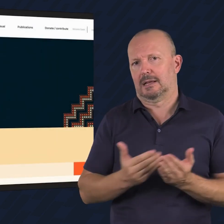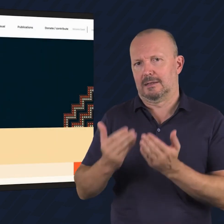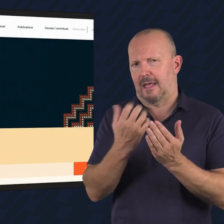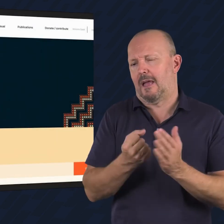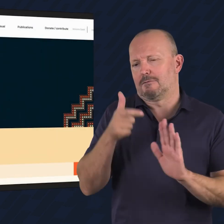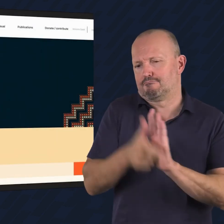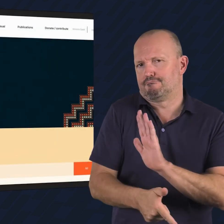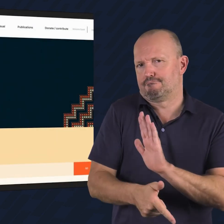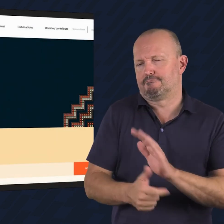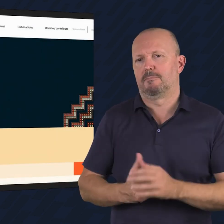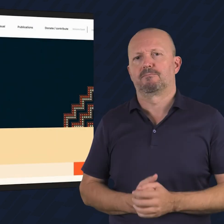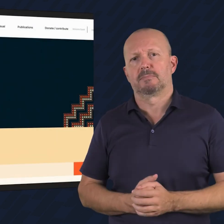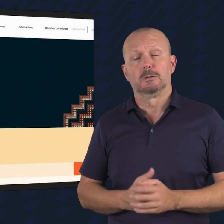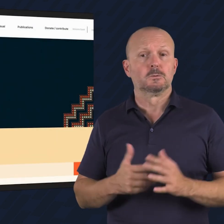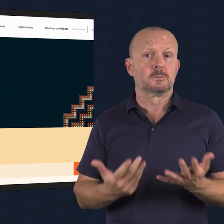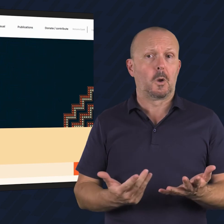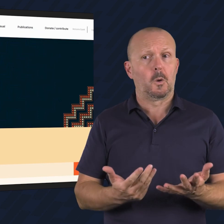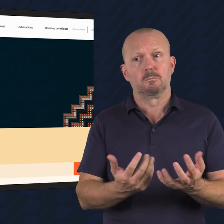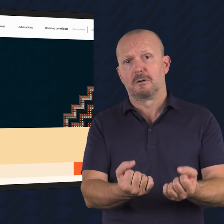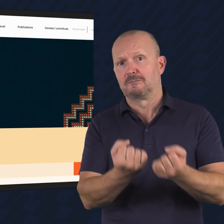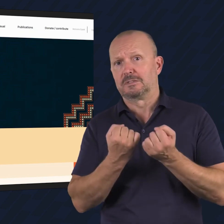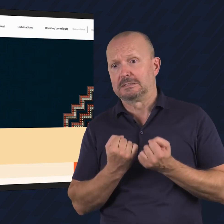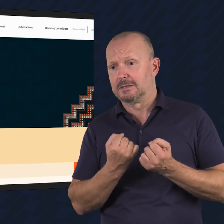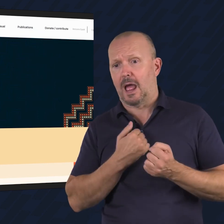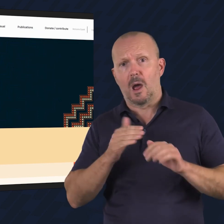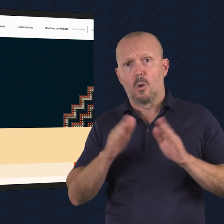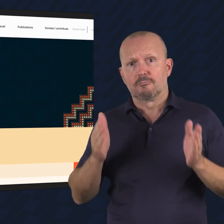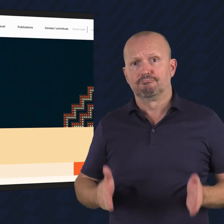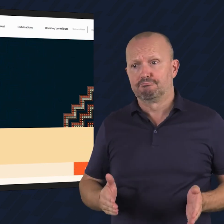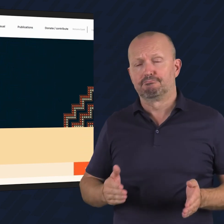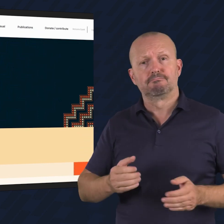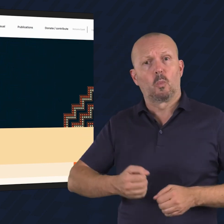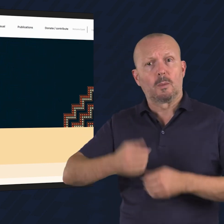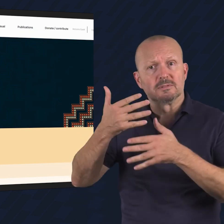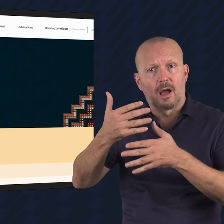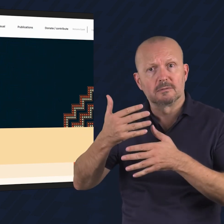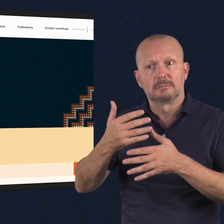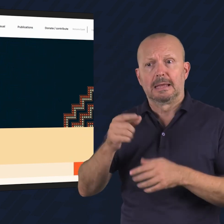So, come along to paekoroki.tauranga.govt.nz, click the 'more' button,